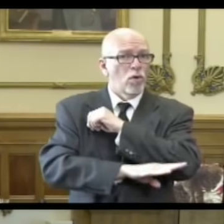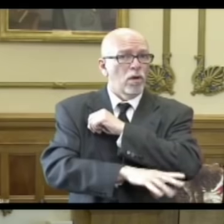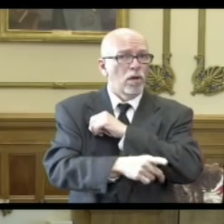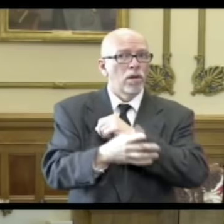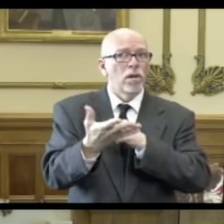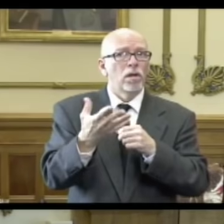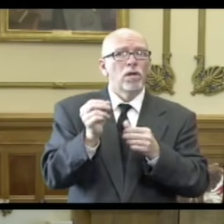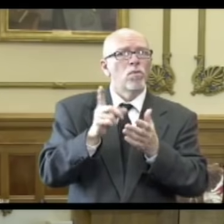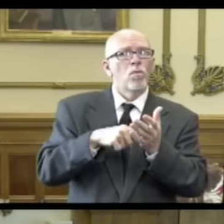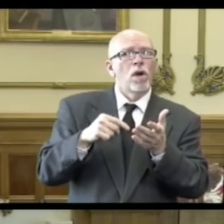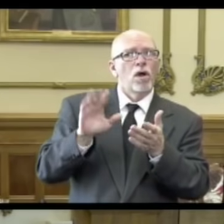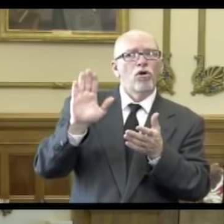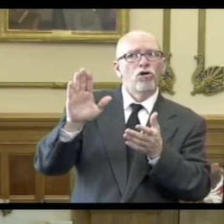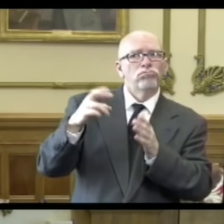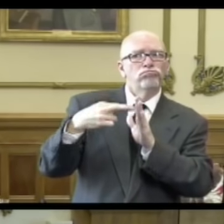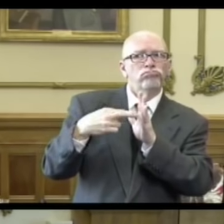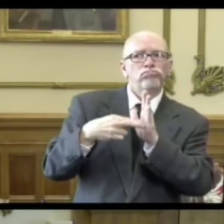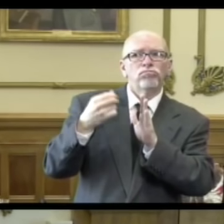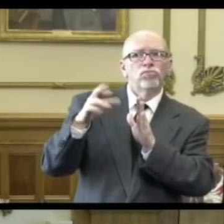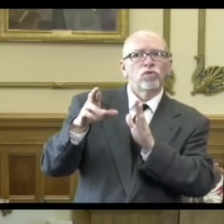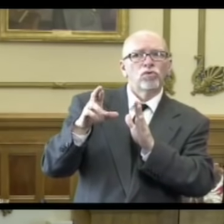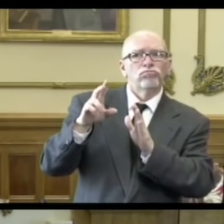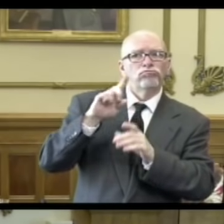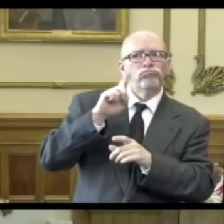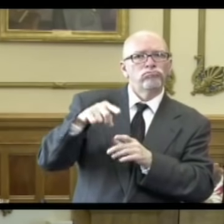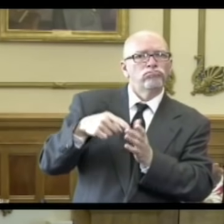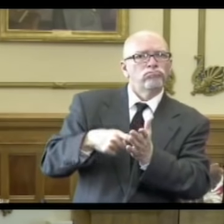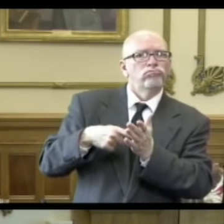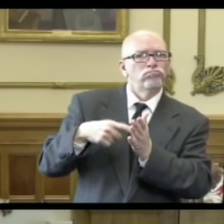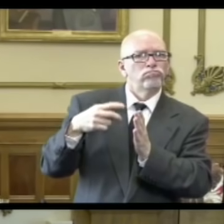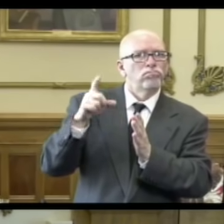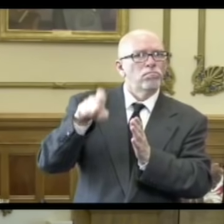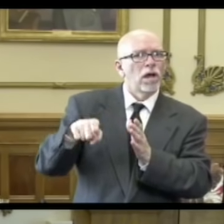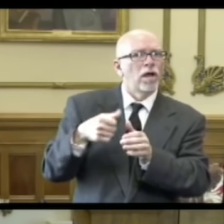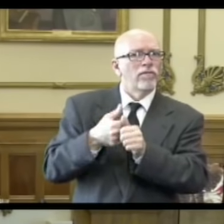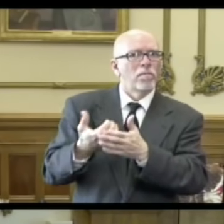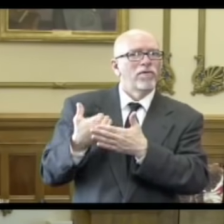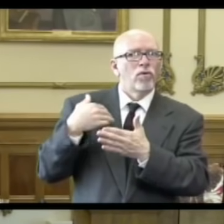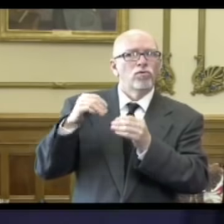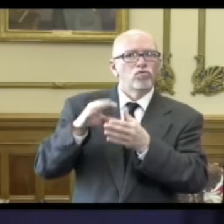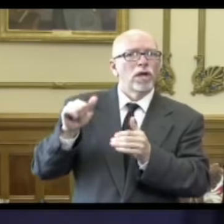CLIMB. AND AS SECOND WHAT ROLE WILL YOUR ADMINISTRATION PLAY IN DETERMINING WHETHER OR NOT